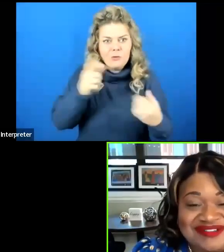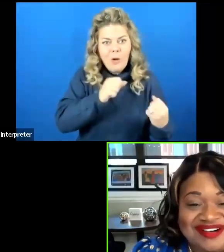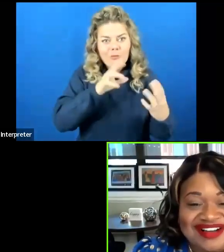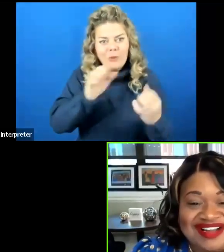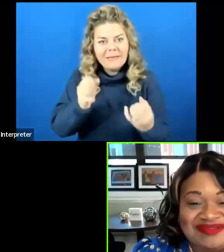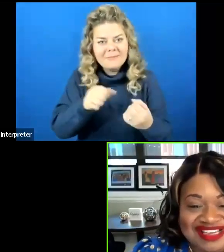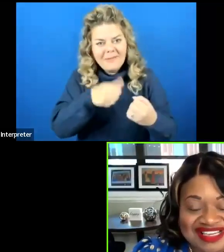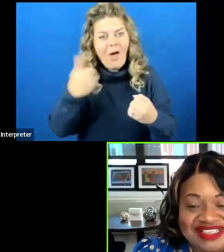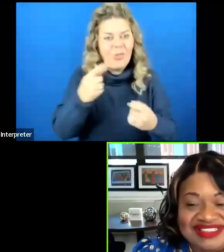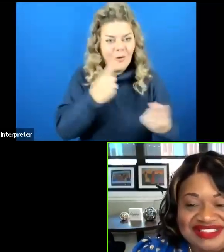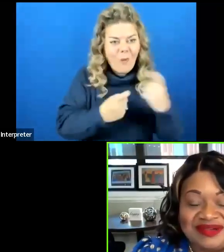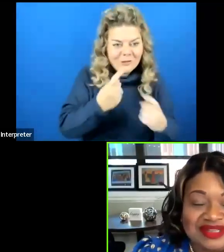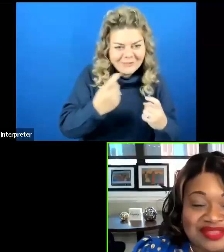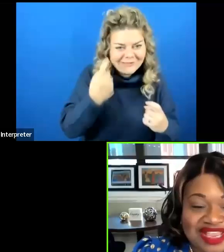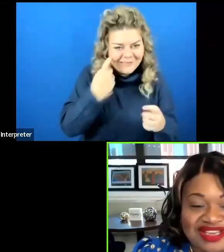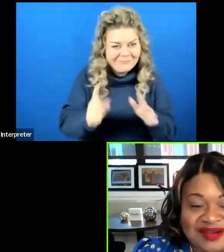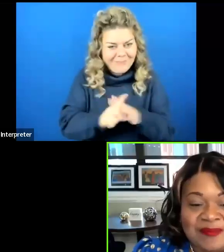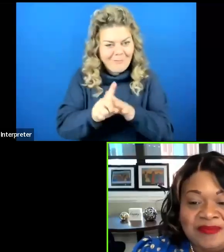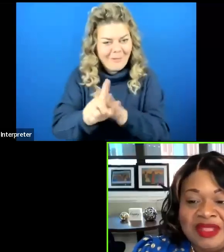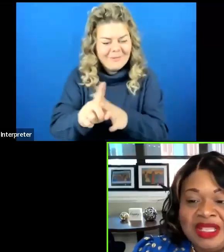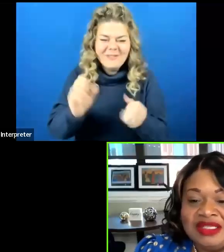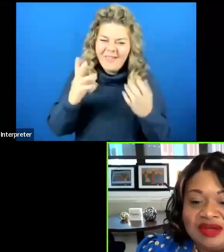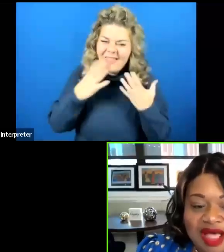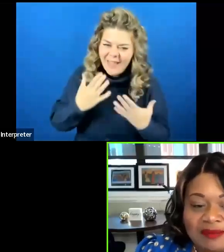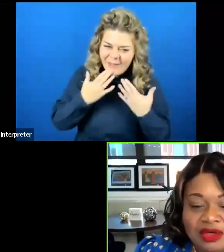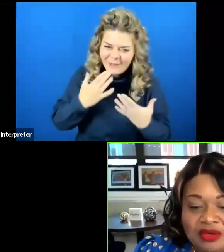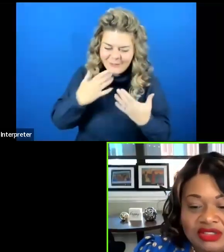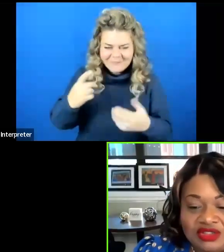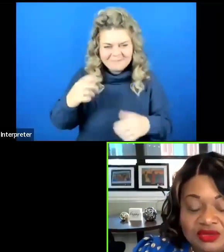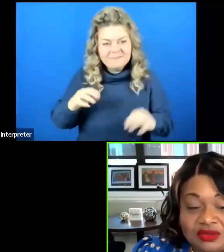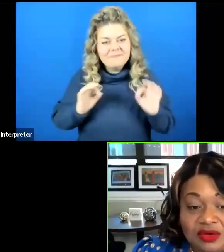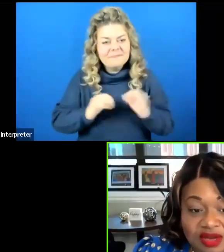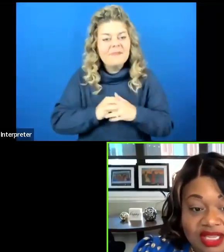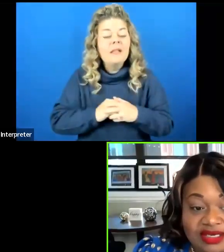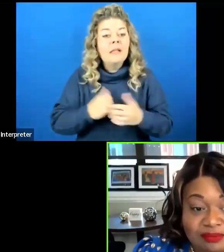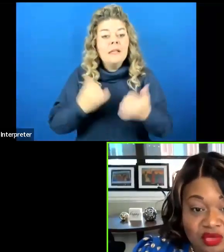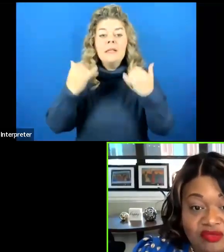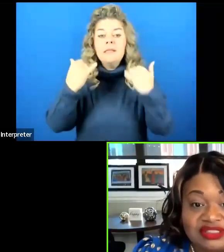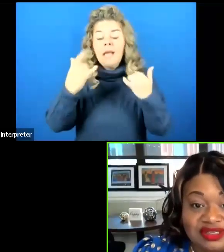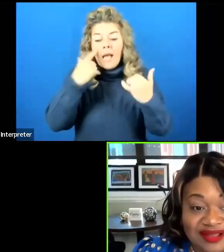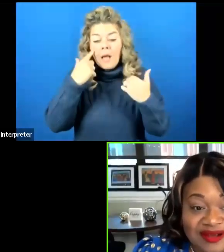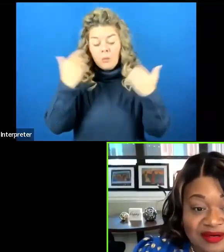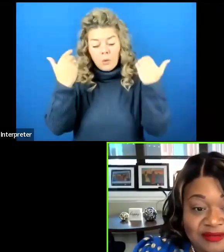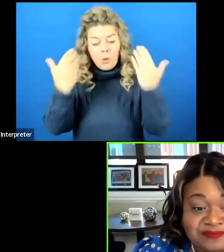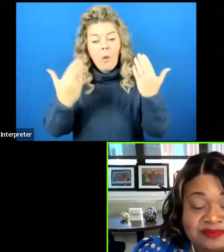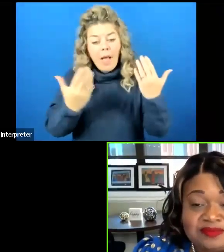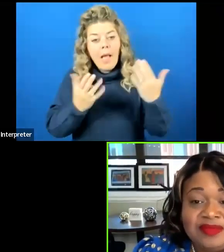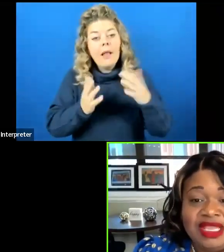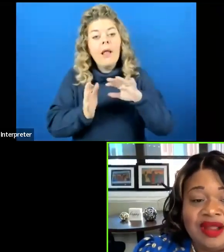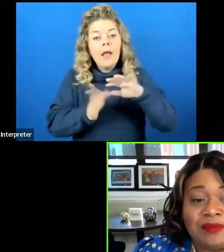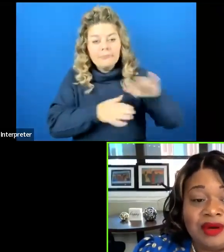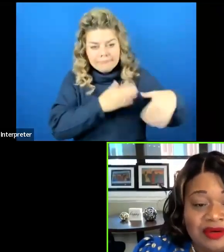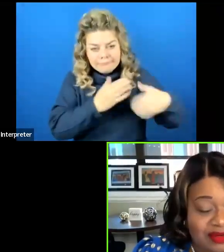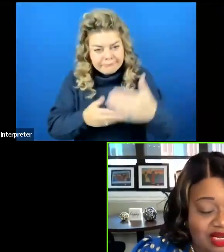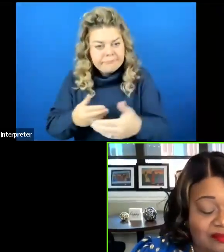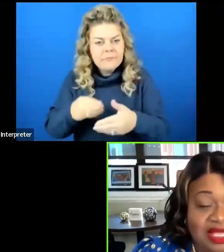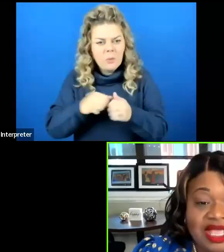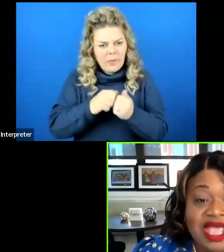that were coming in, so, so thank you. So I'm going to go ahead and move us along in our program.